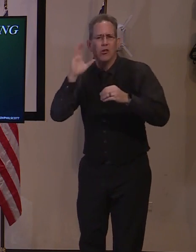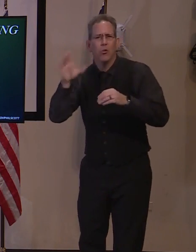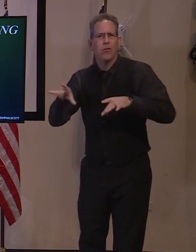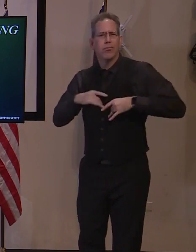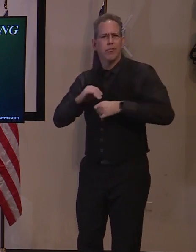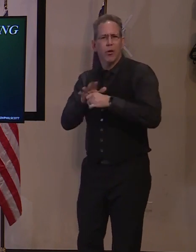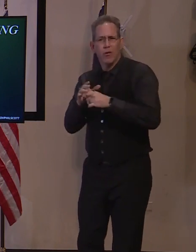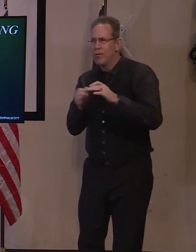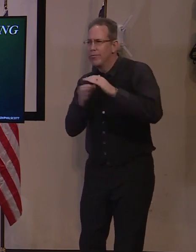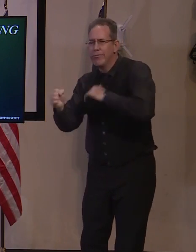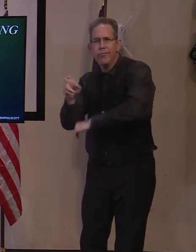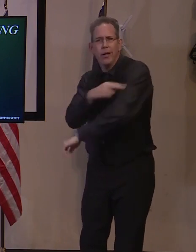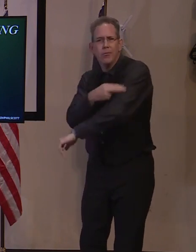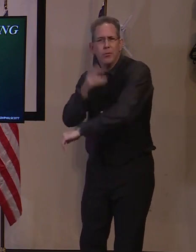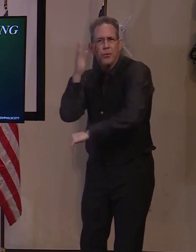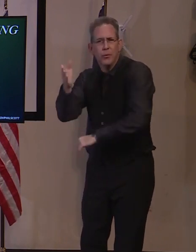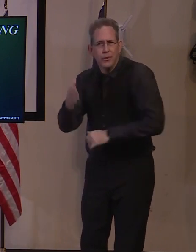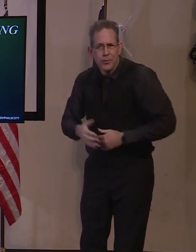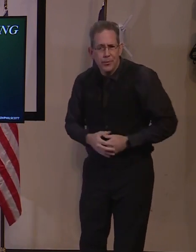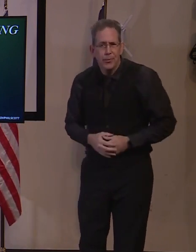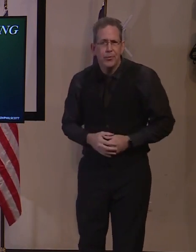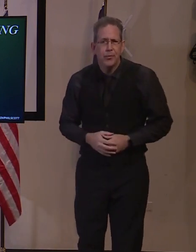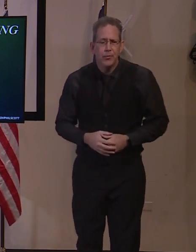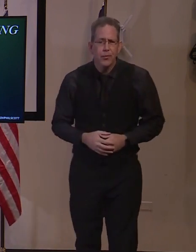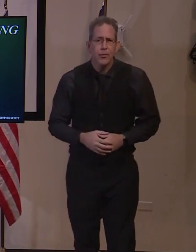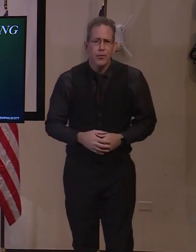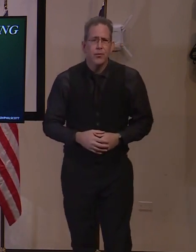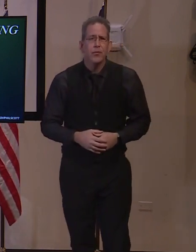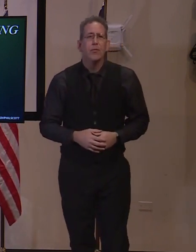But it's important to remember the vaccines are good at preventing disease